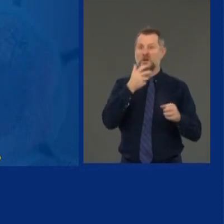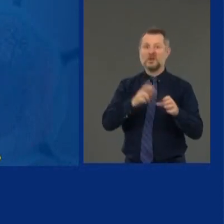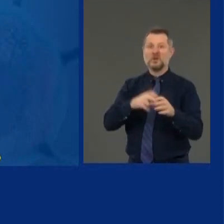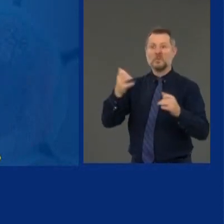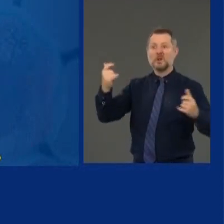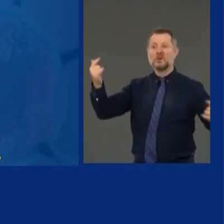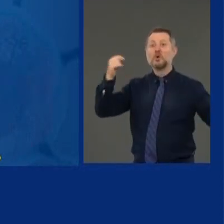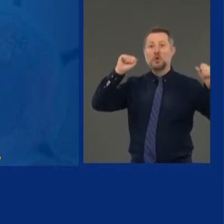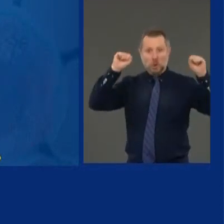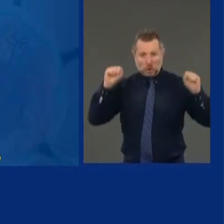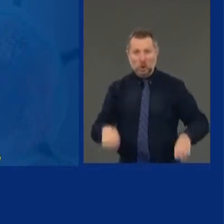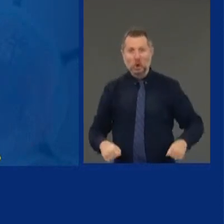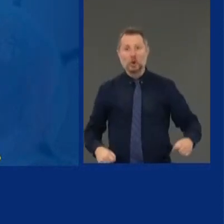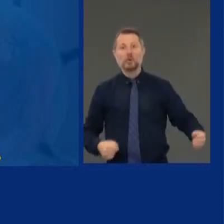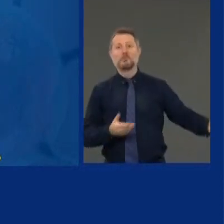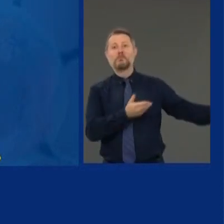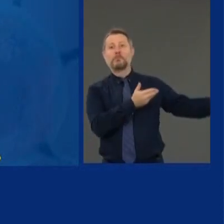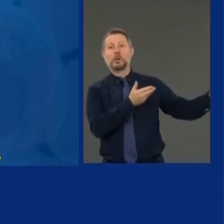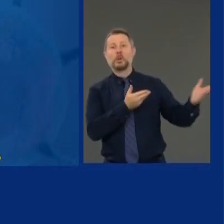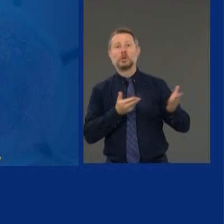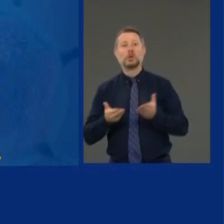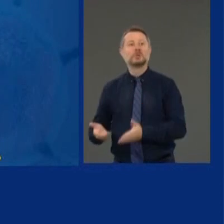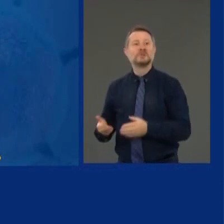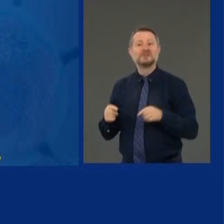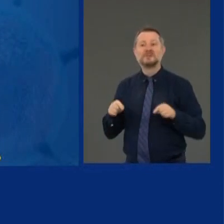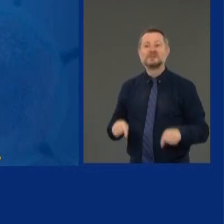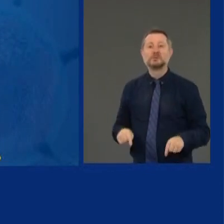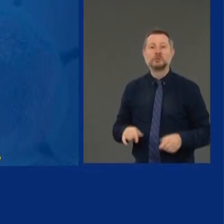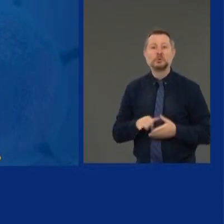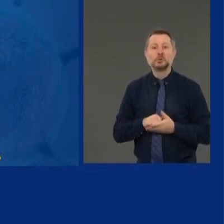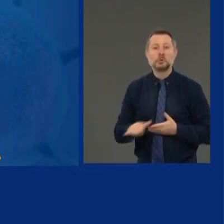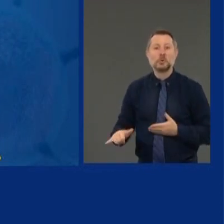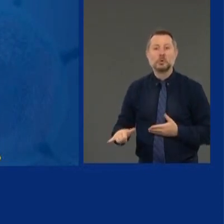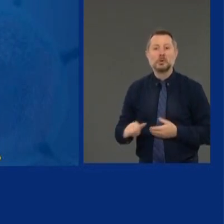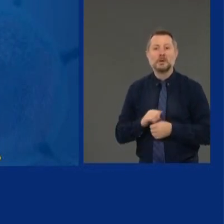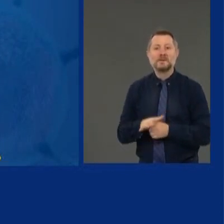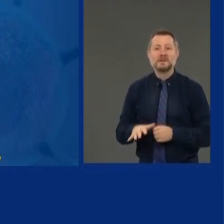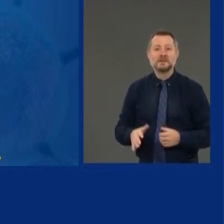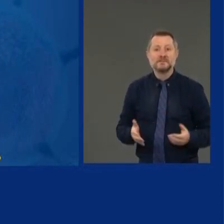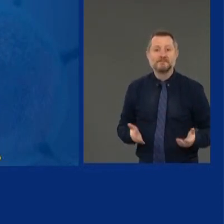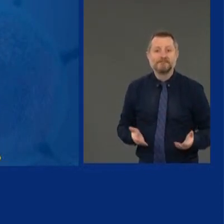WE LIVED THROUGH THAT.